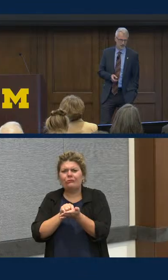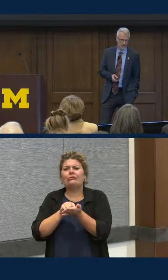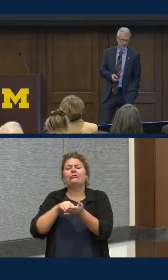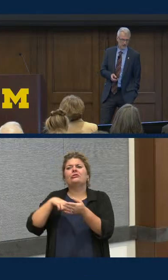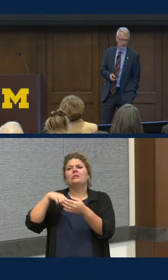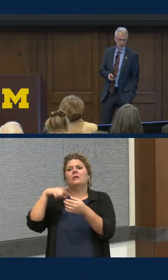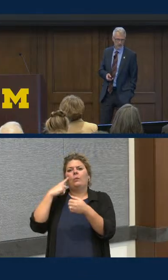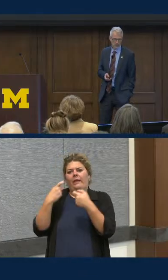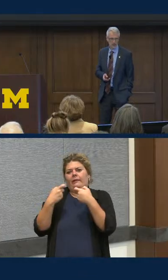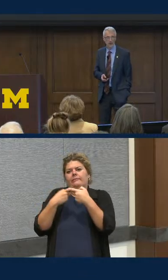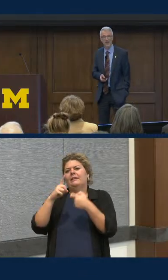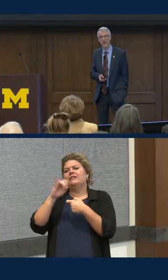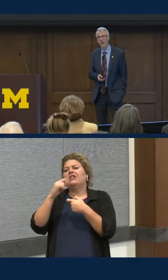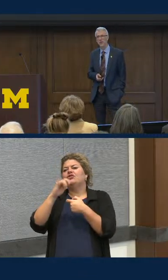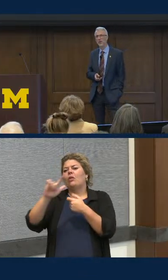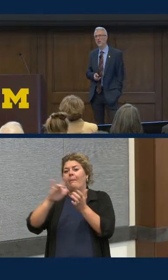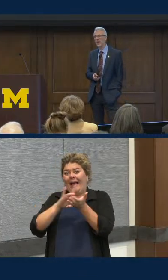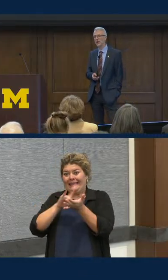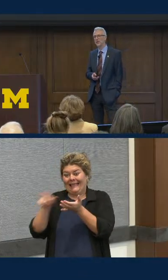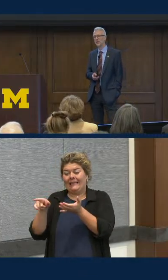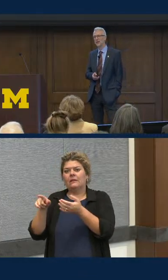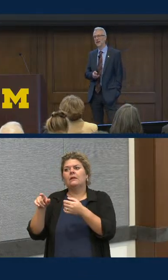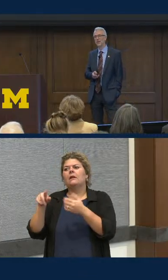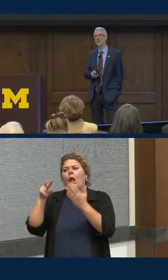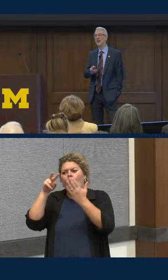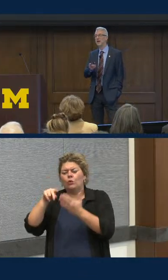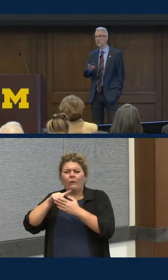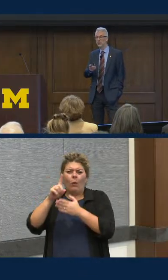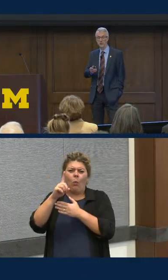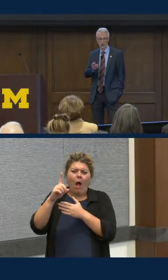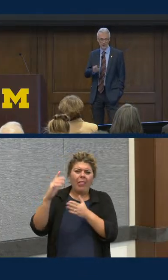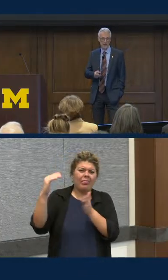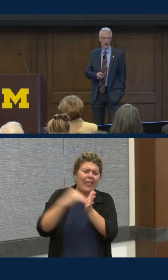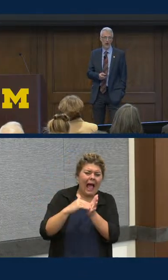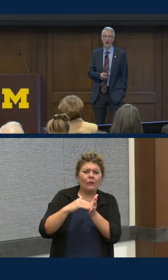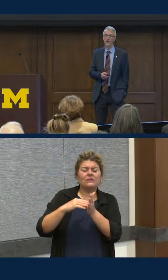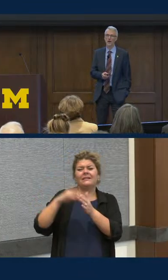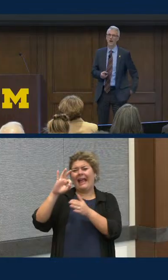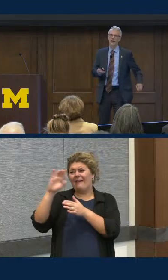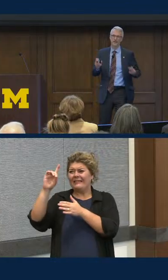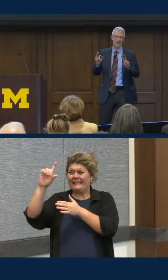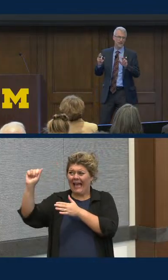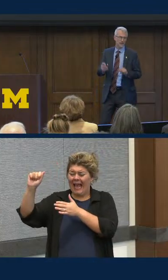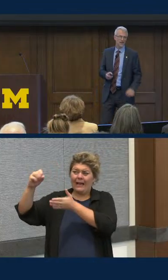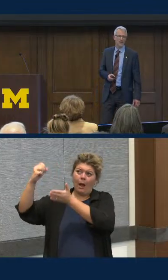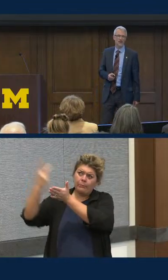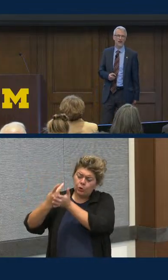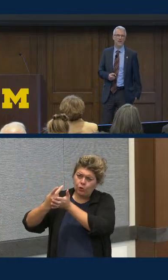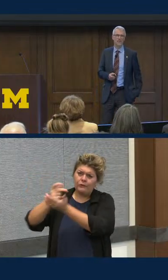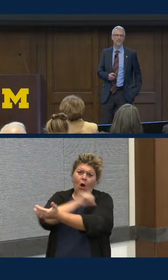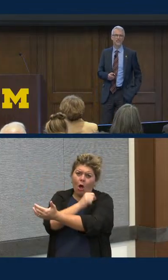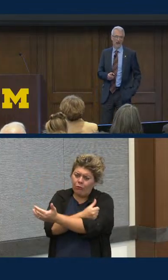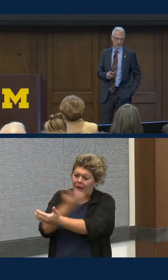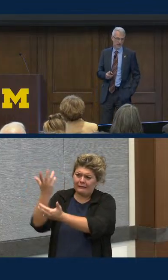medicine this summer and looked at over a thousand FDA approved